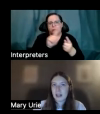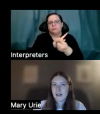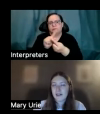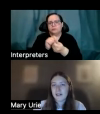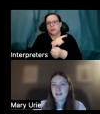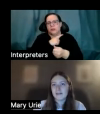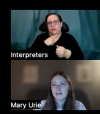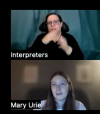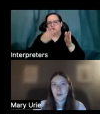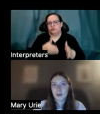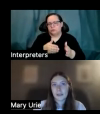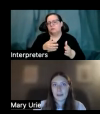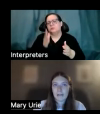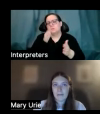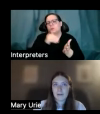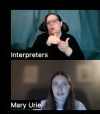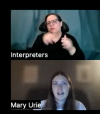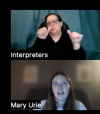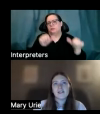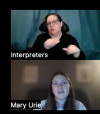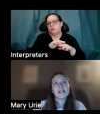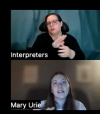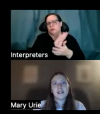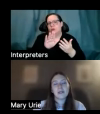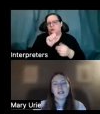that on their social media platforms. And so that's a place